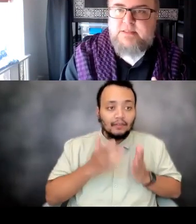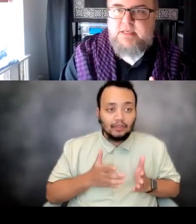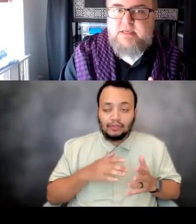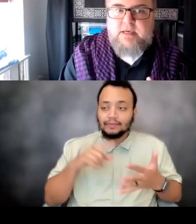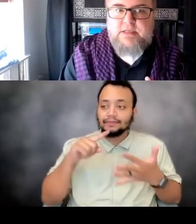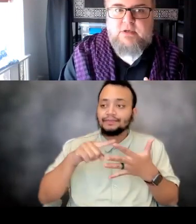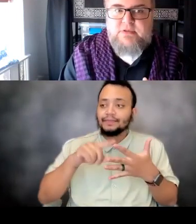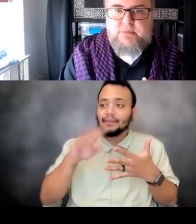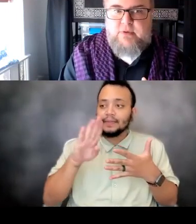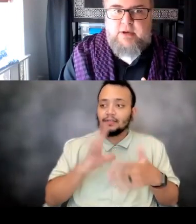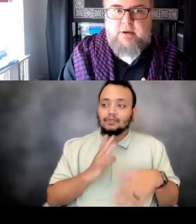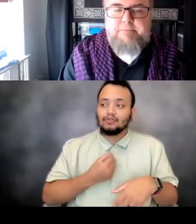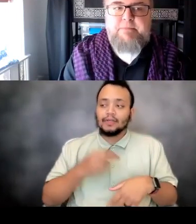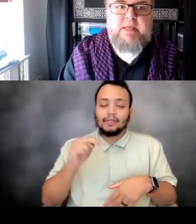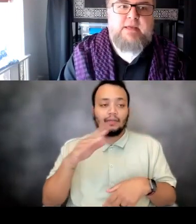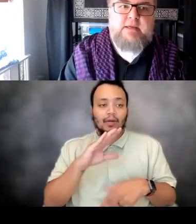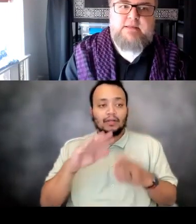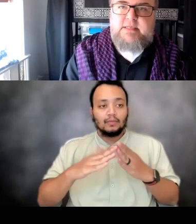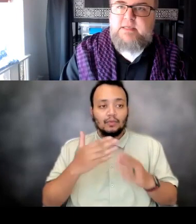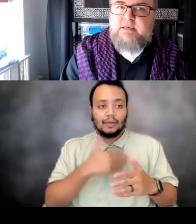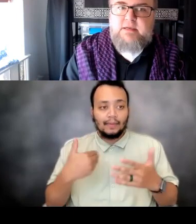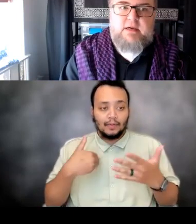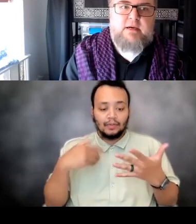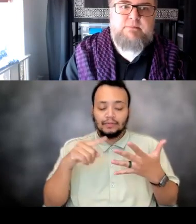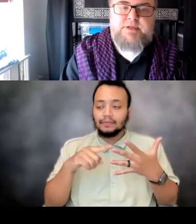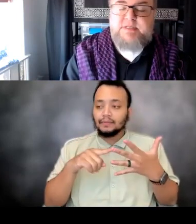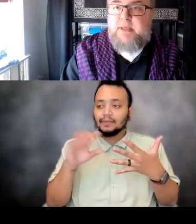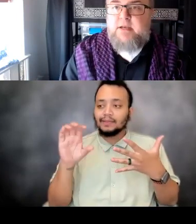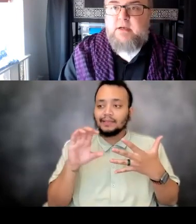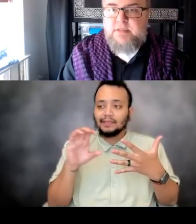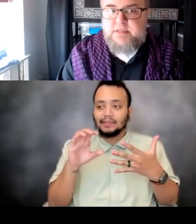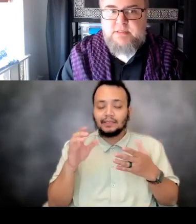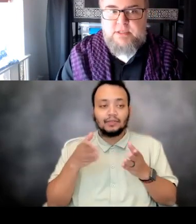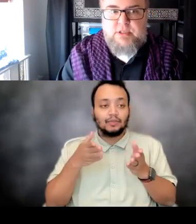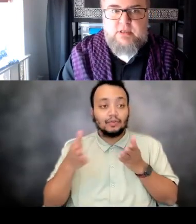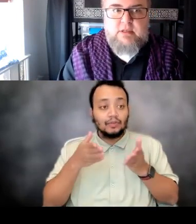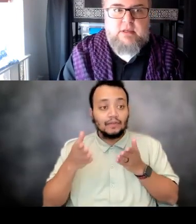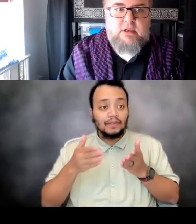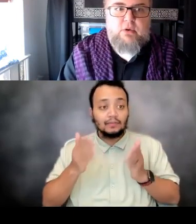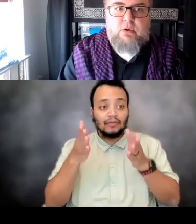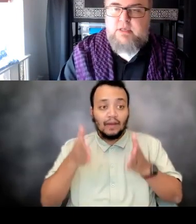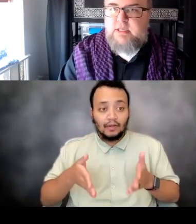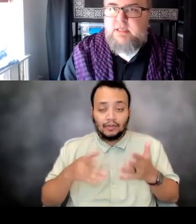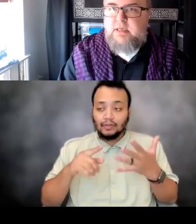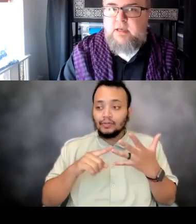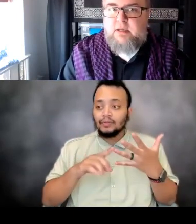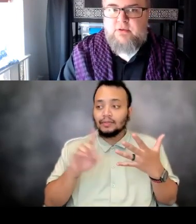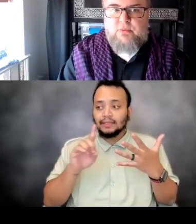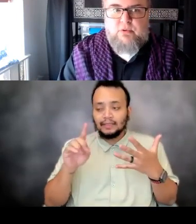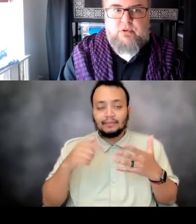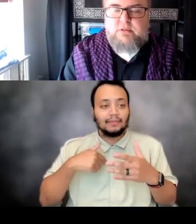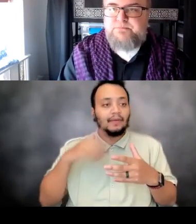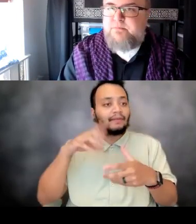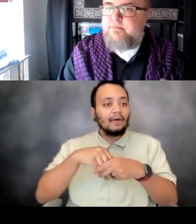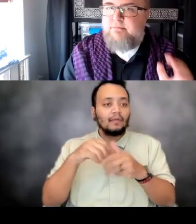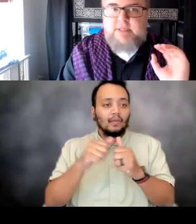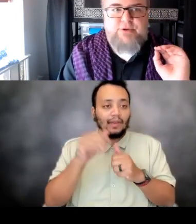C, a service provider, D, participated in a listening session or E, another role.